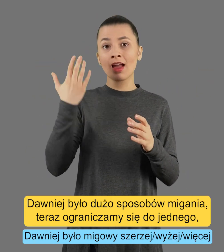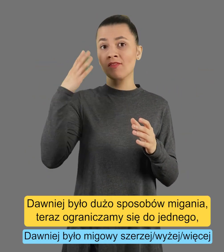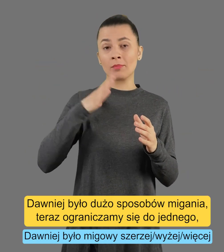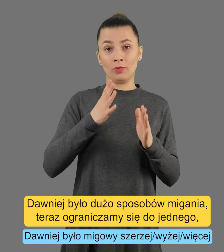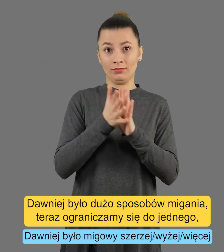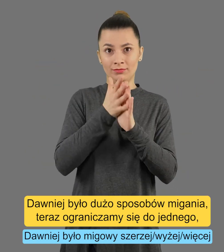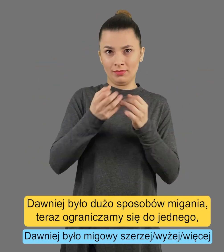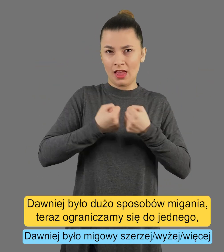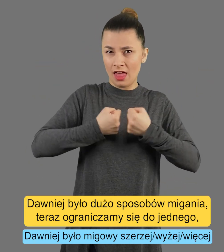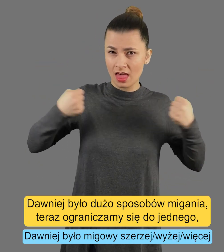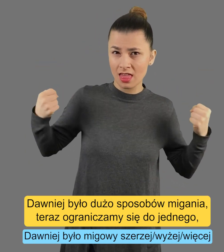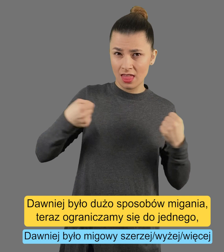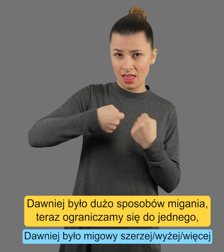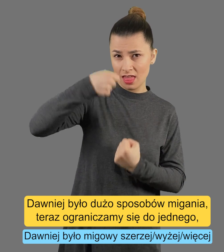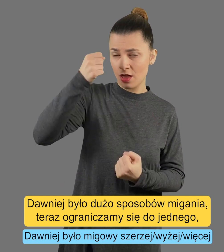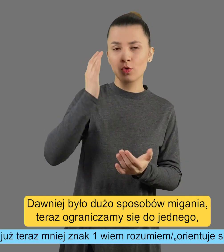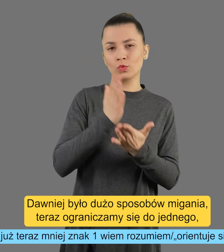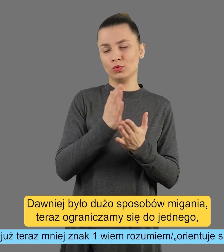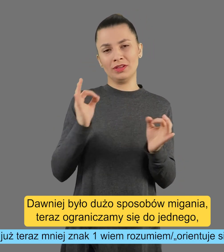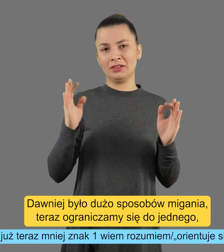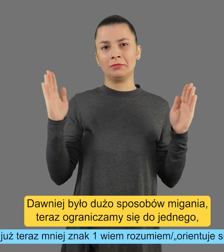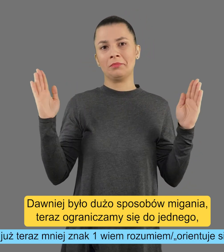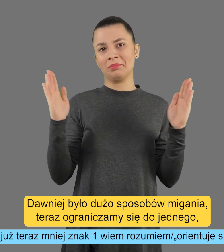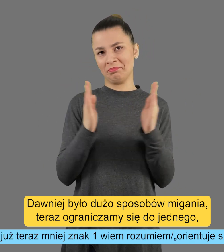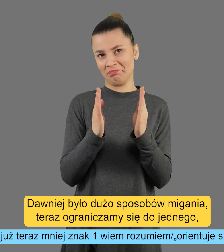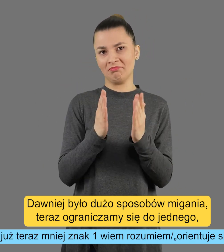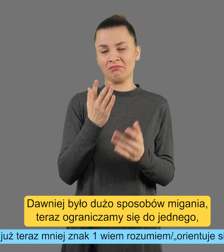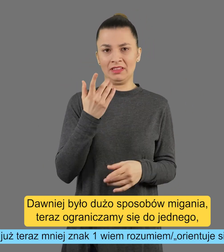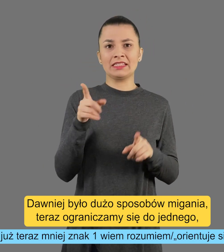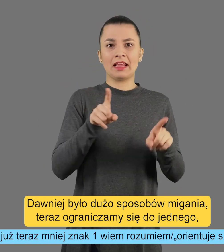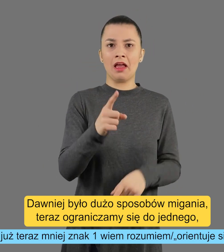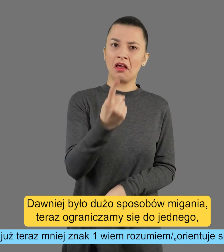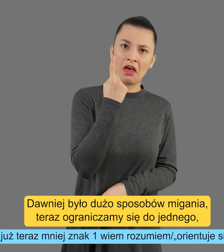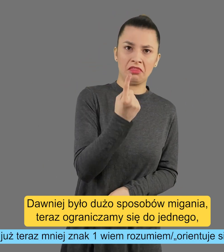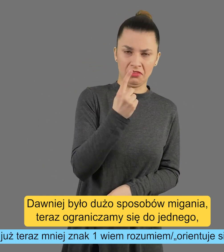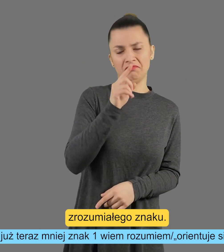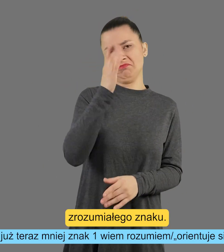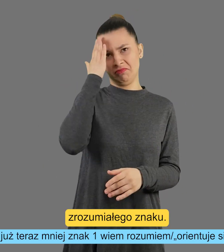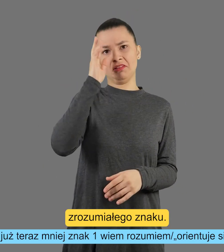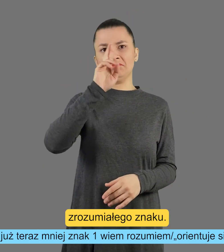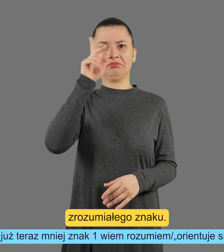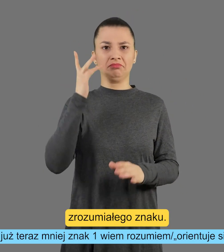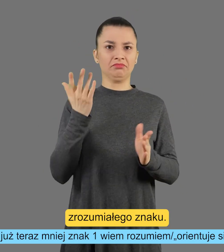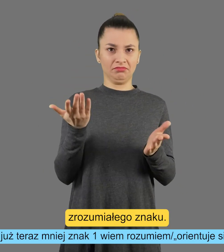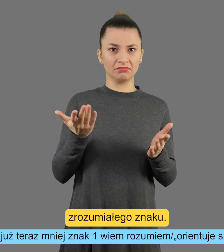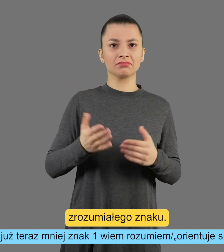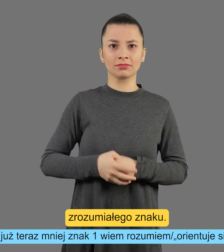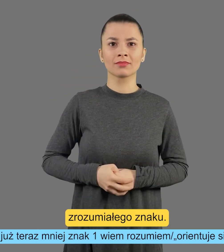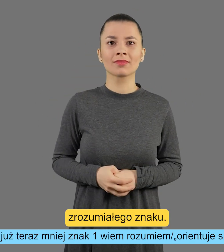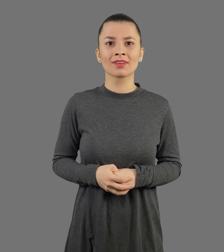There used to be many ways to sign, but now we are limited to one intelligible sign.